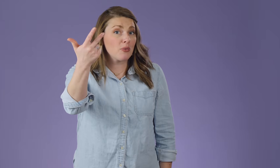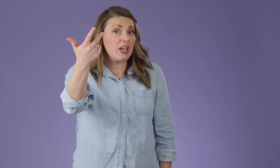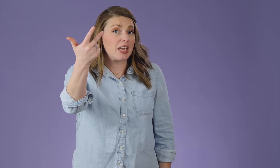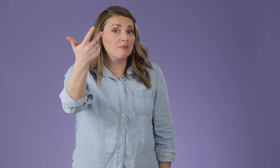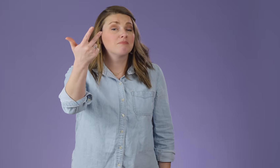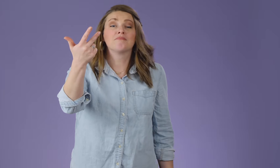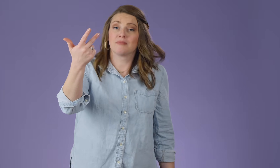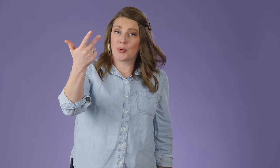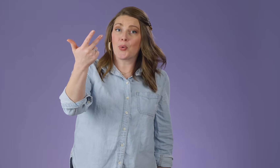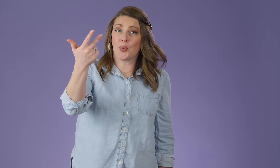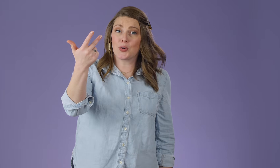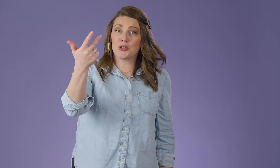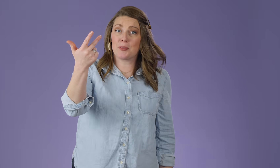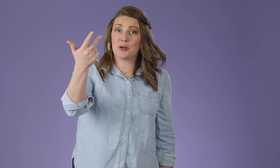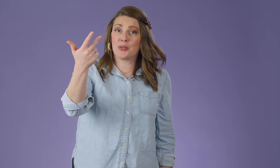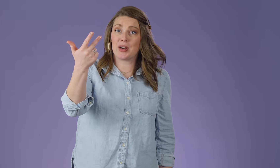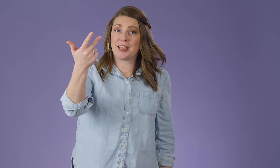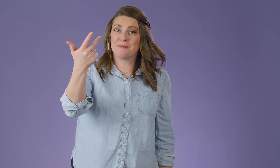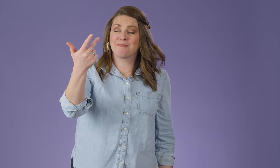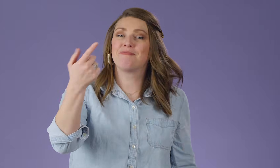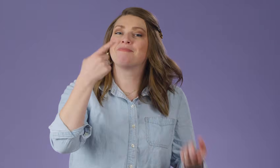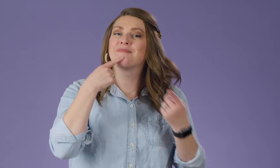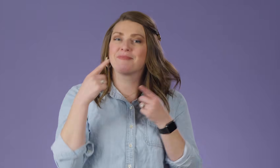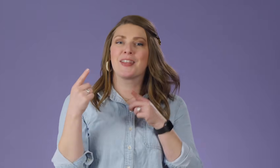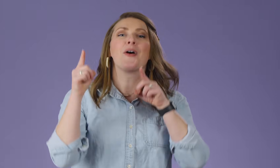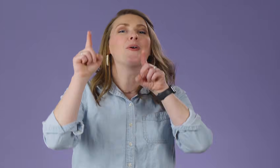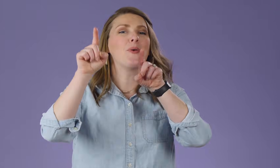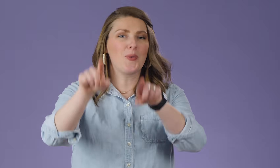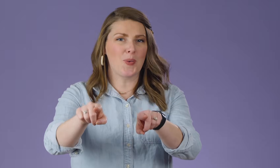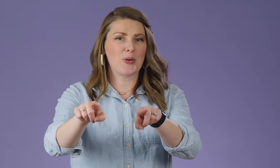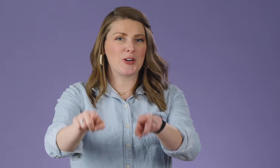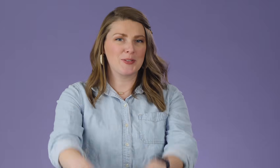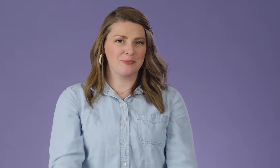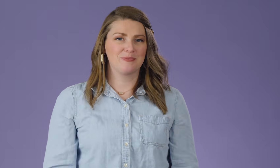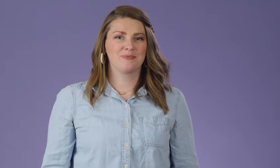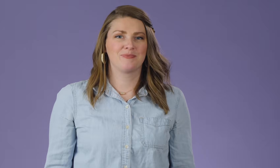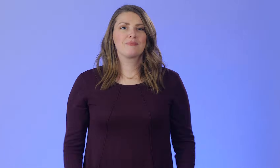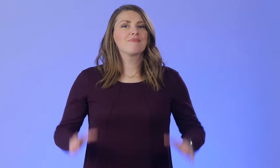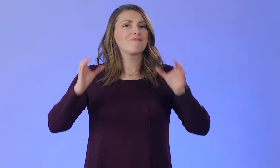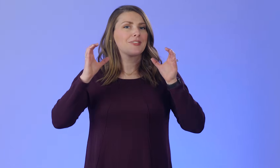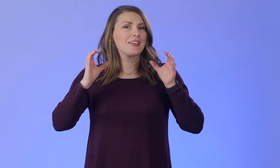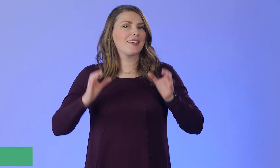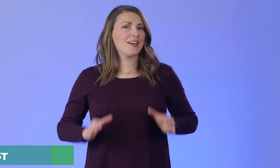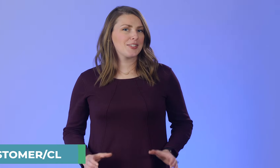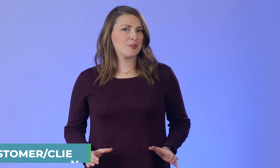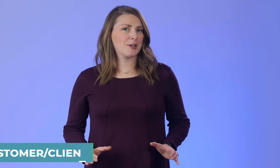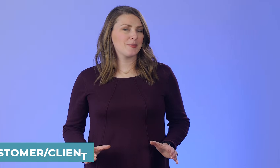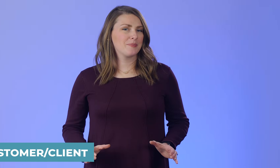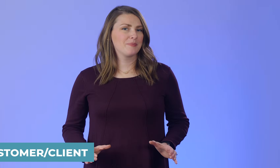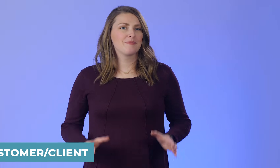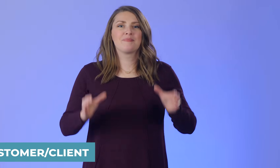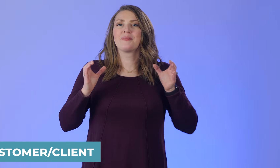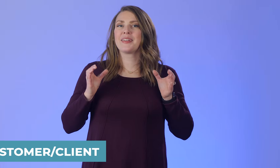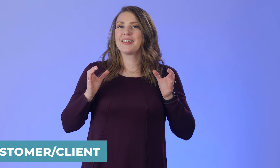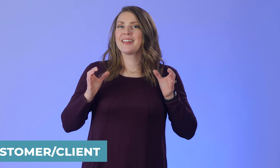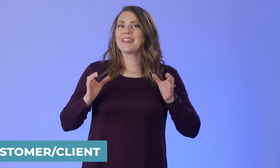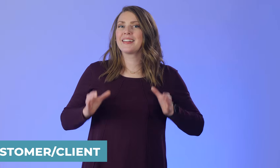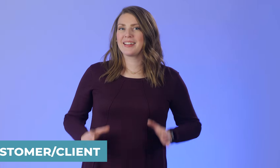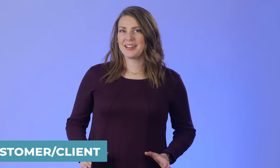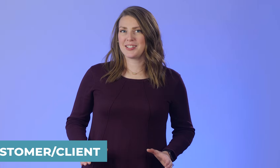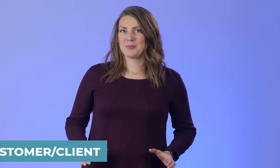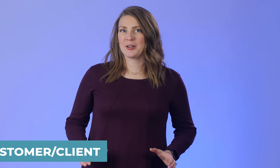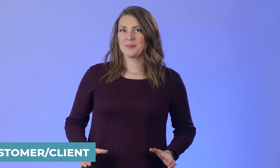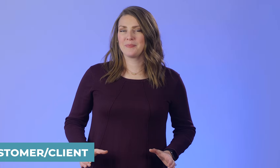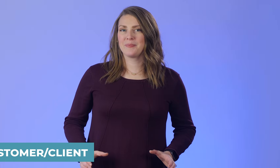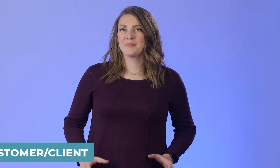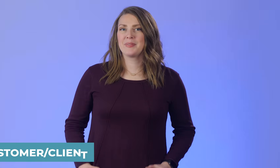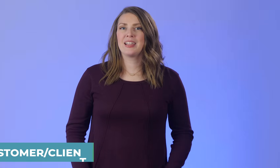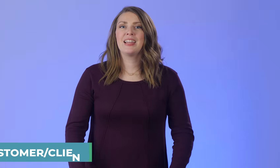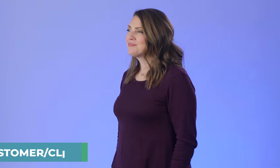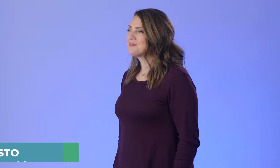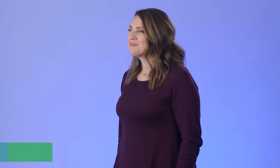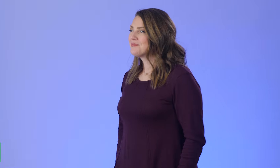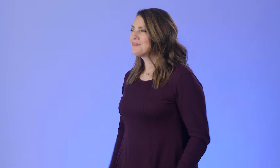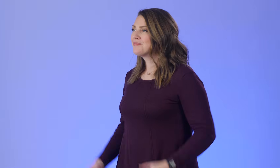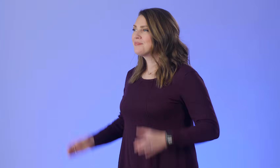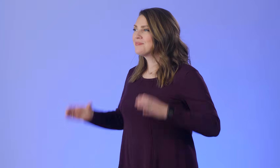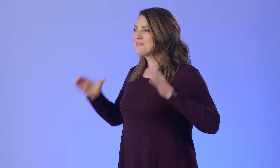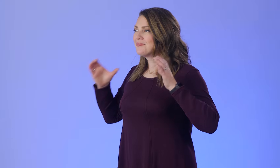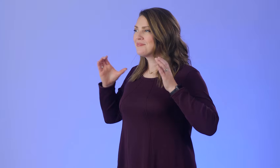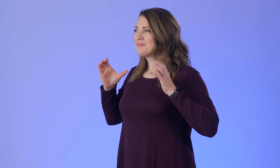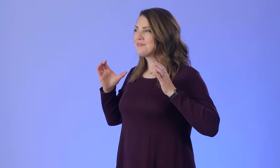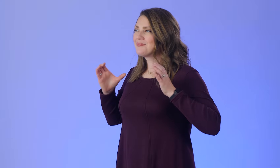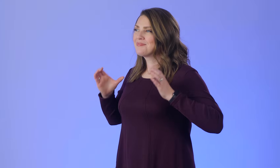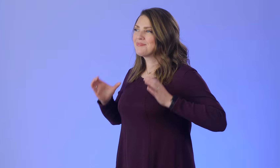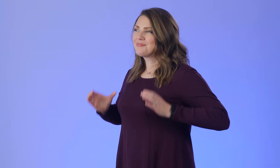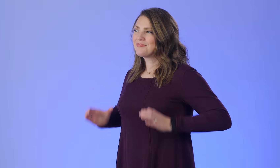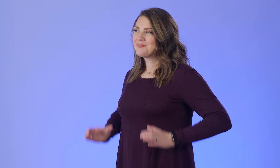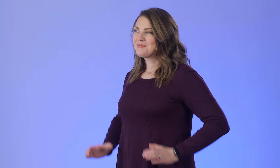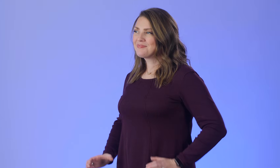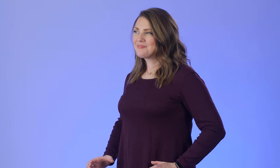three, order number three, 'order.' 'Customer, customer,' this is 'C' shaped hands going down